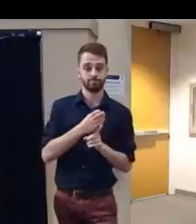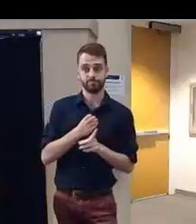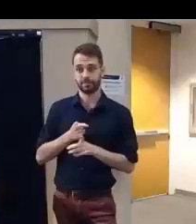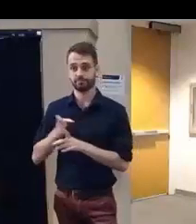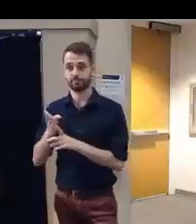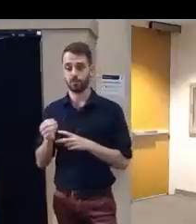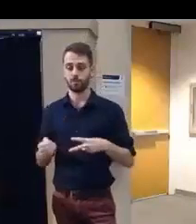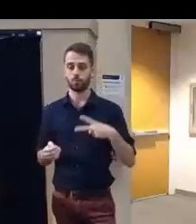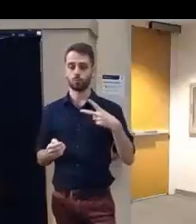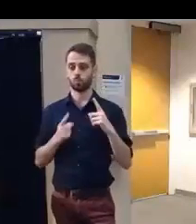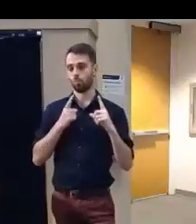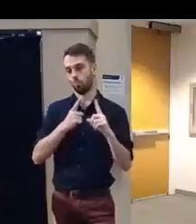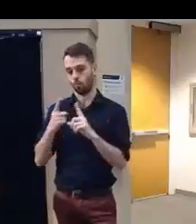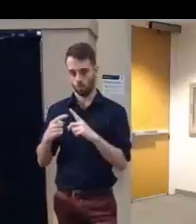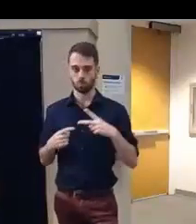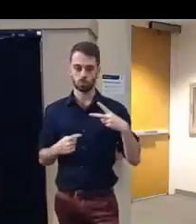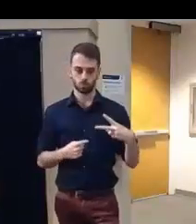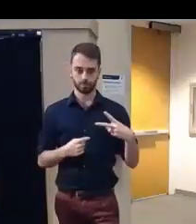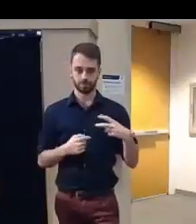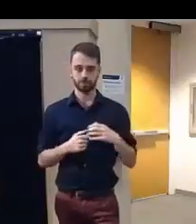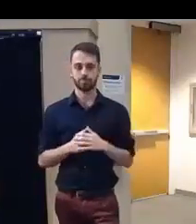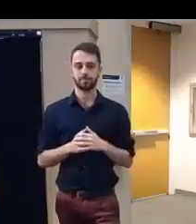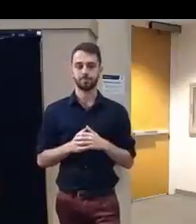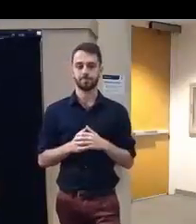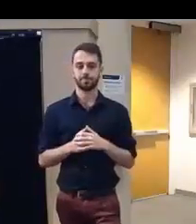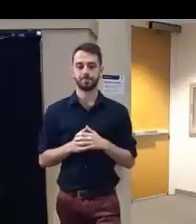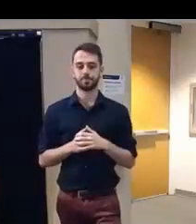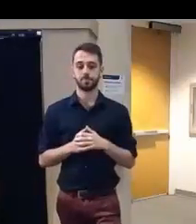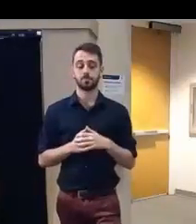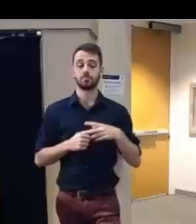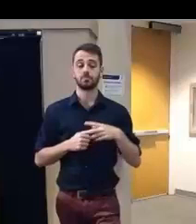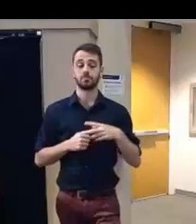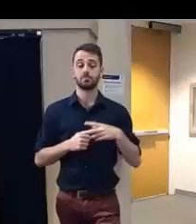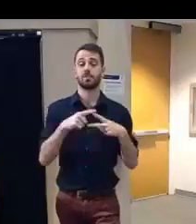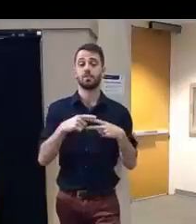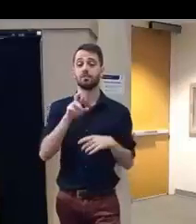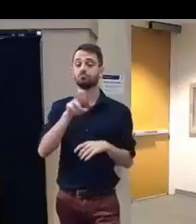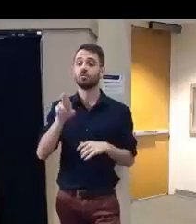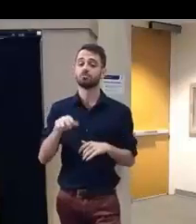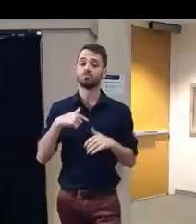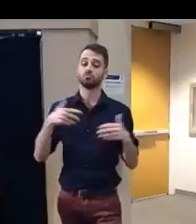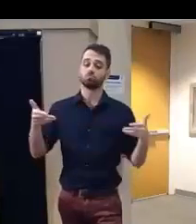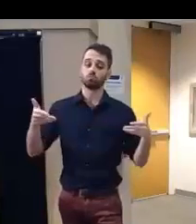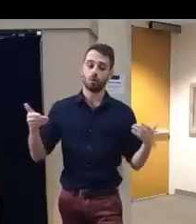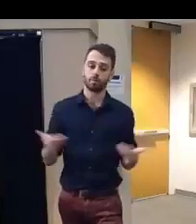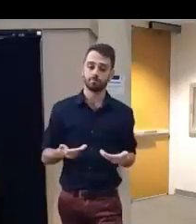um and it has two parts so the first is what we call Welcome to Rochester and um it involves some